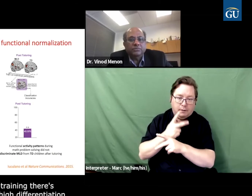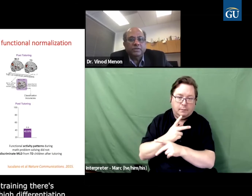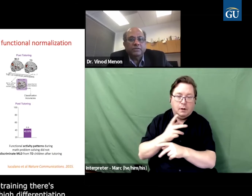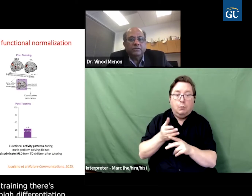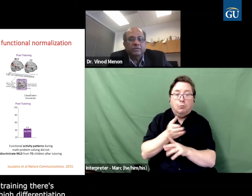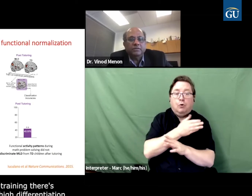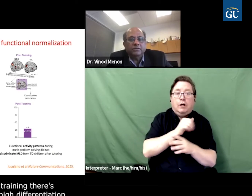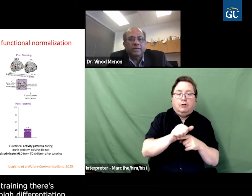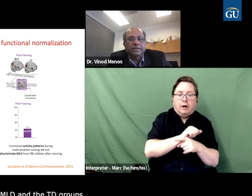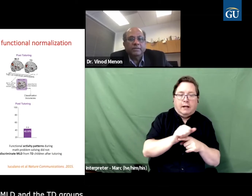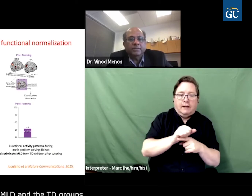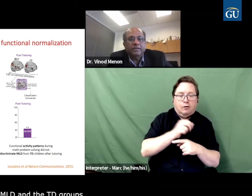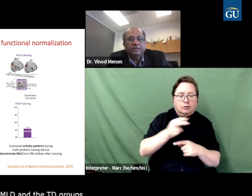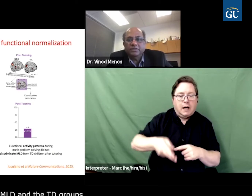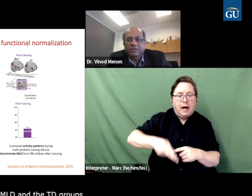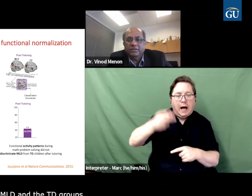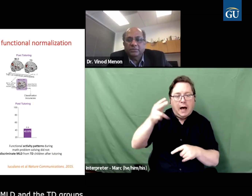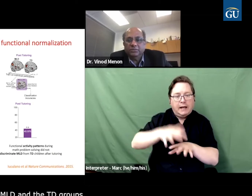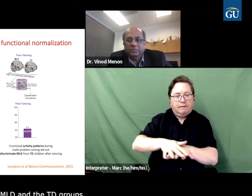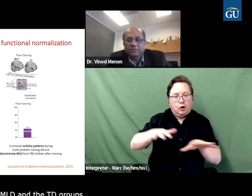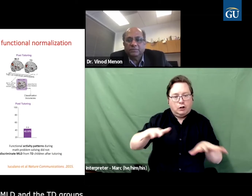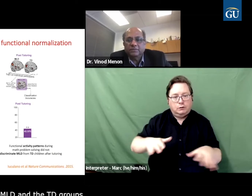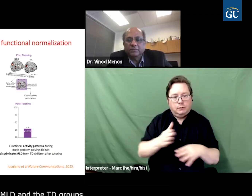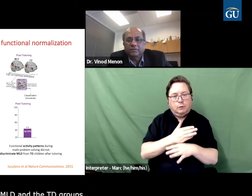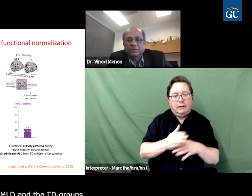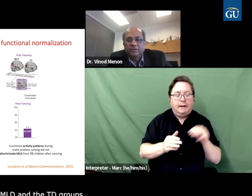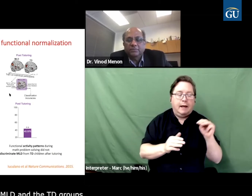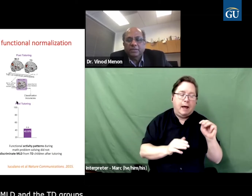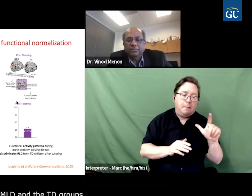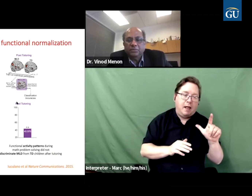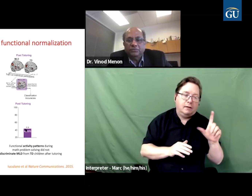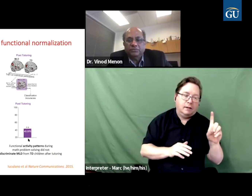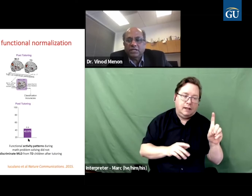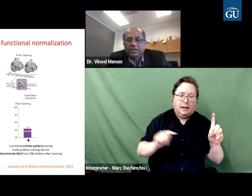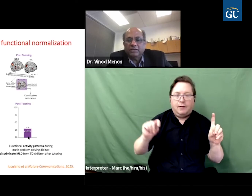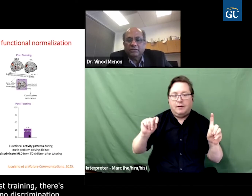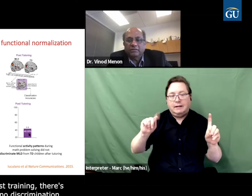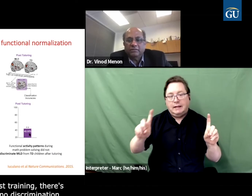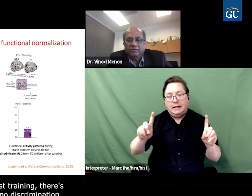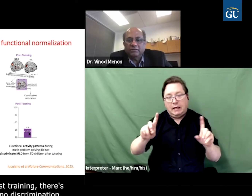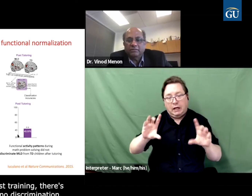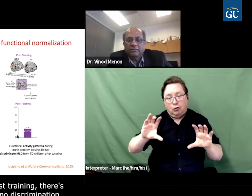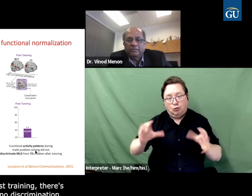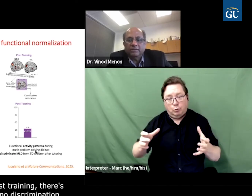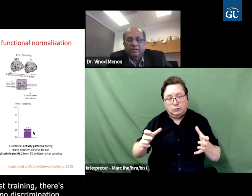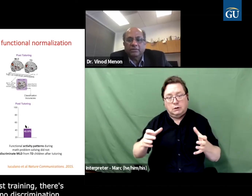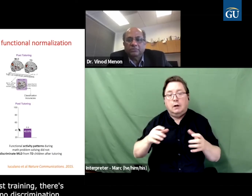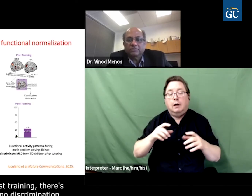differentiation between the mld and the td groups